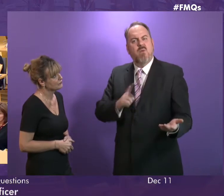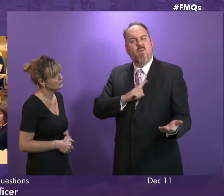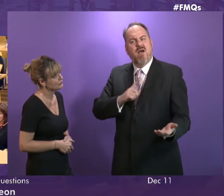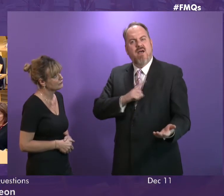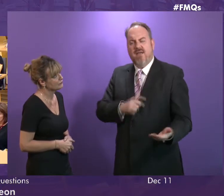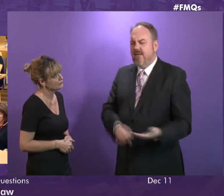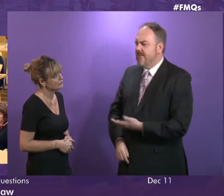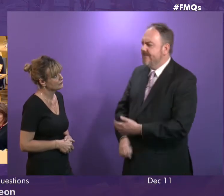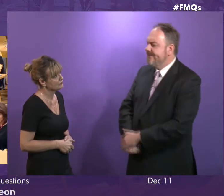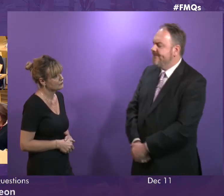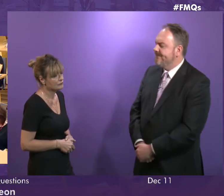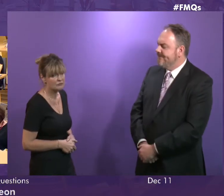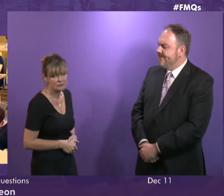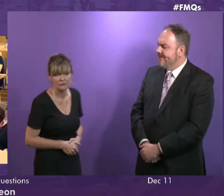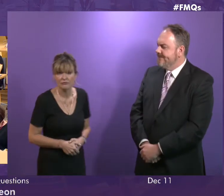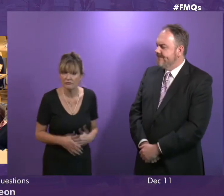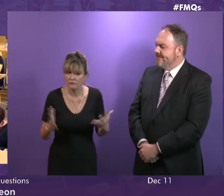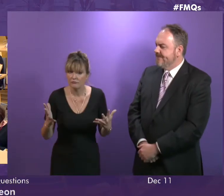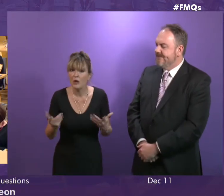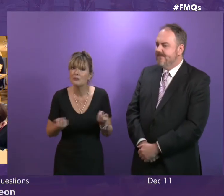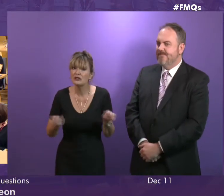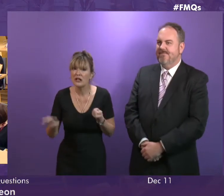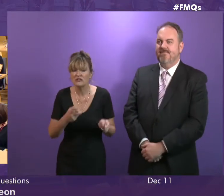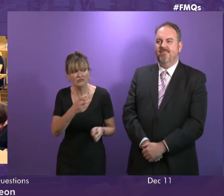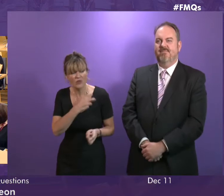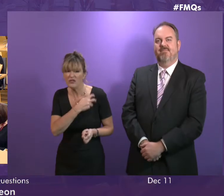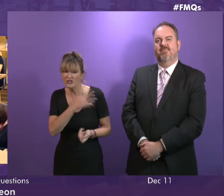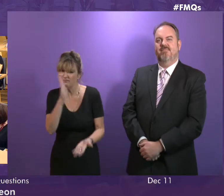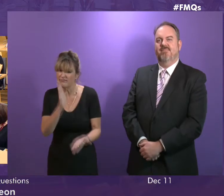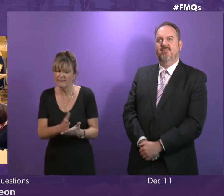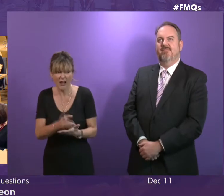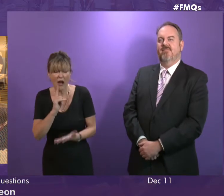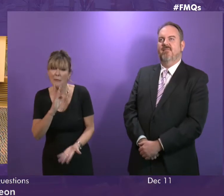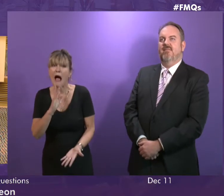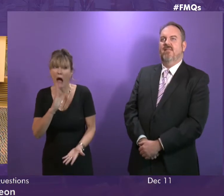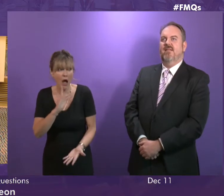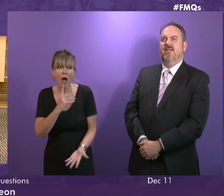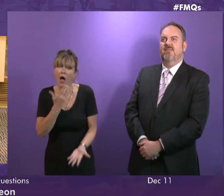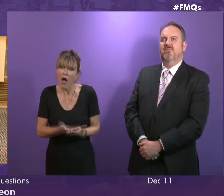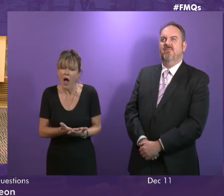I am genuinely surprised that Jackson Carlaw wants to raise the issue of the BBC leaders’